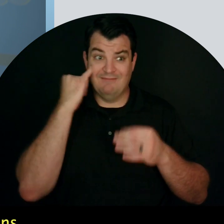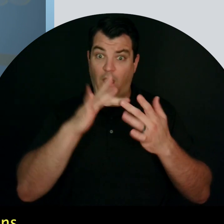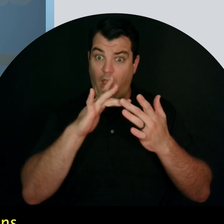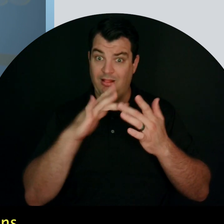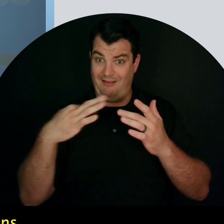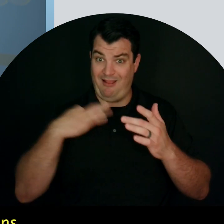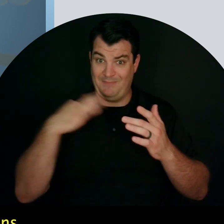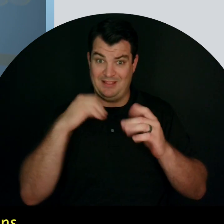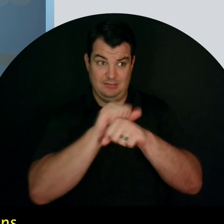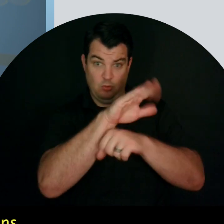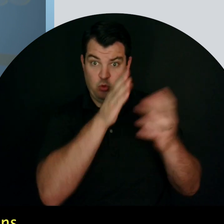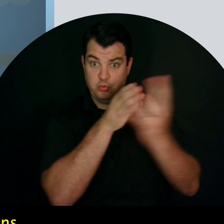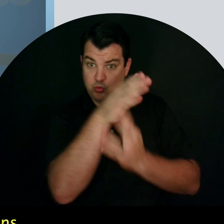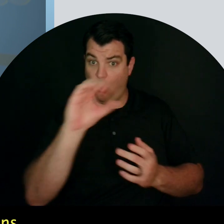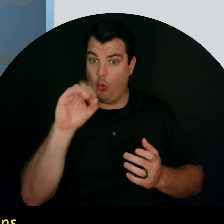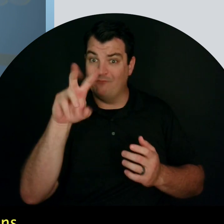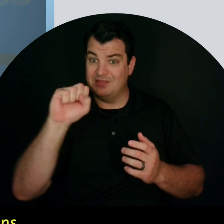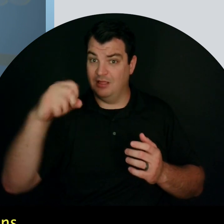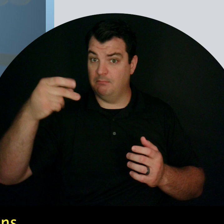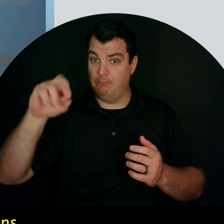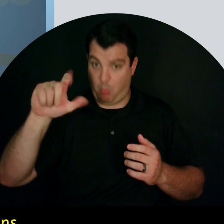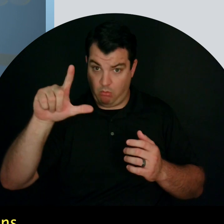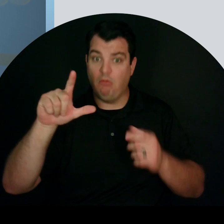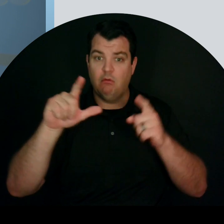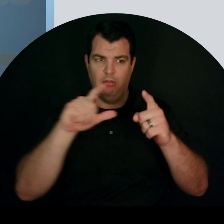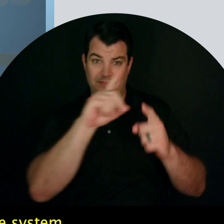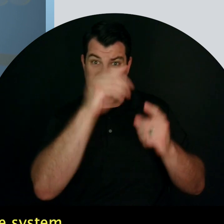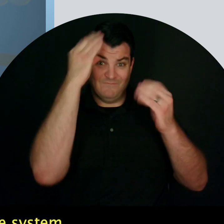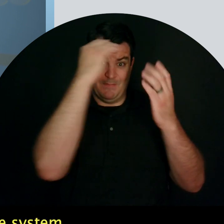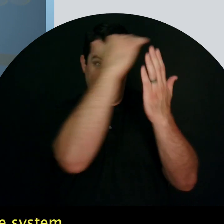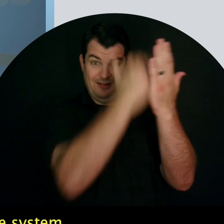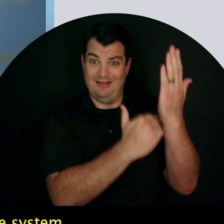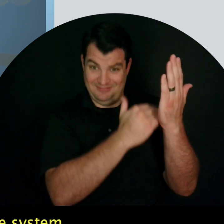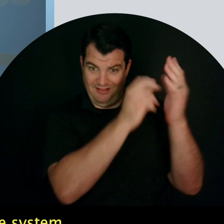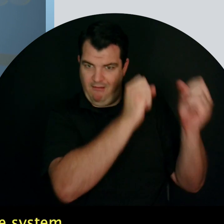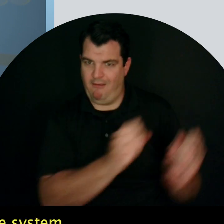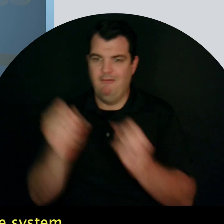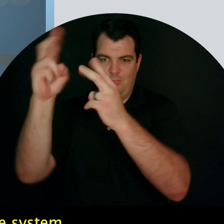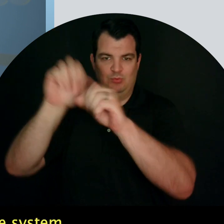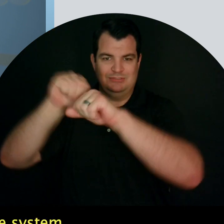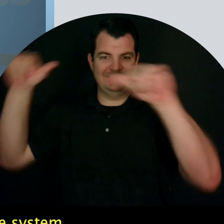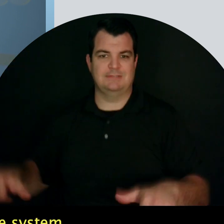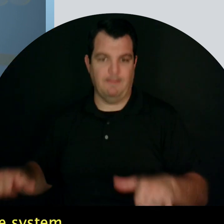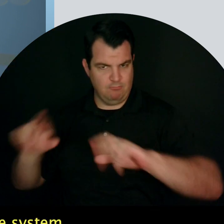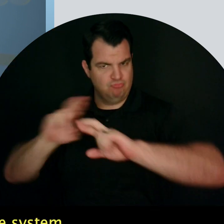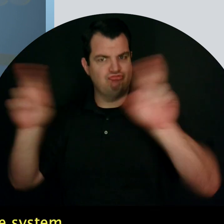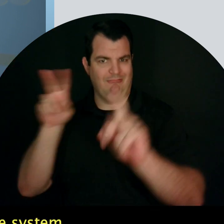For online applications submitted in the OVS portal. The data is uploaded in the system and assigned a case number.